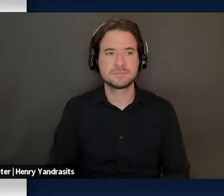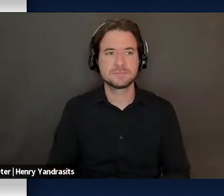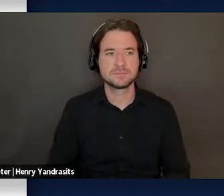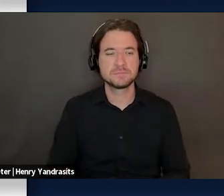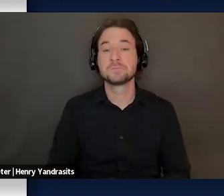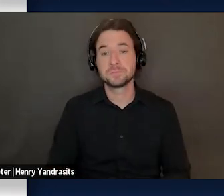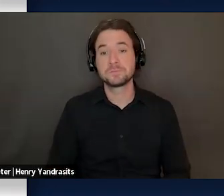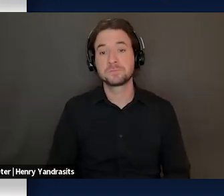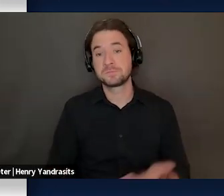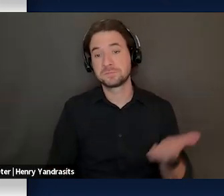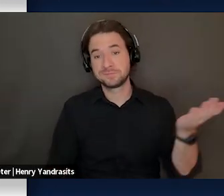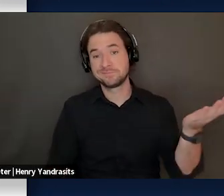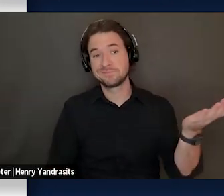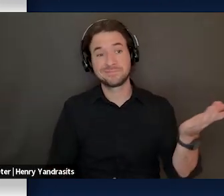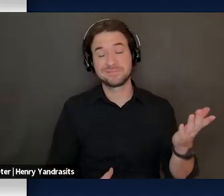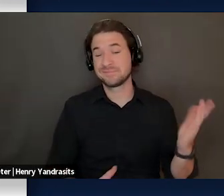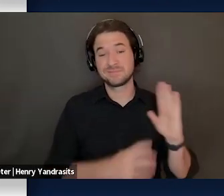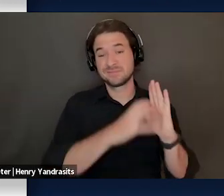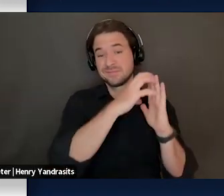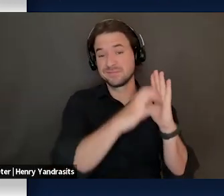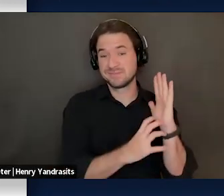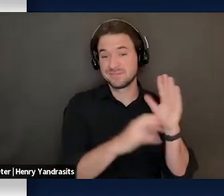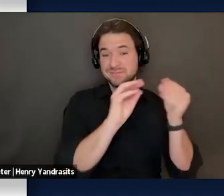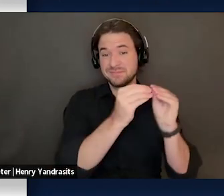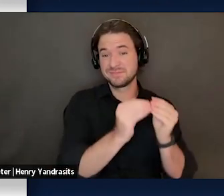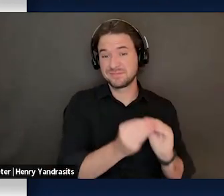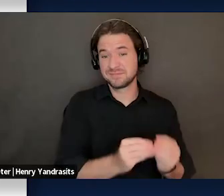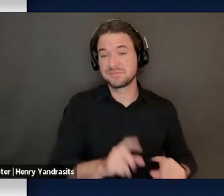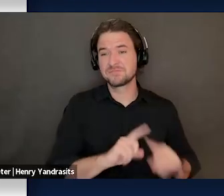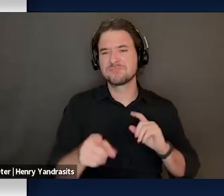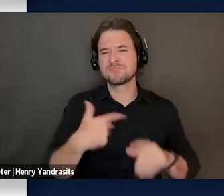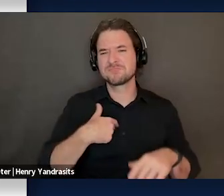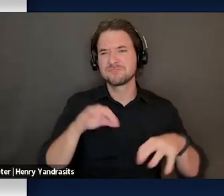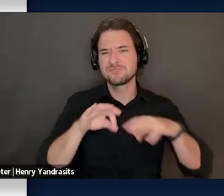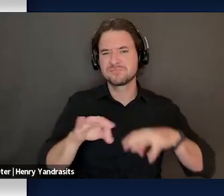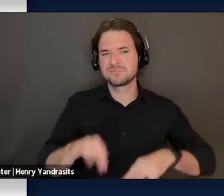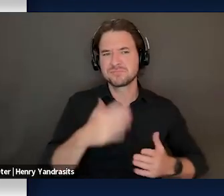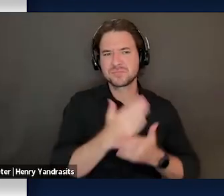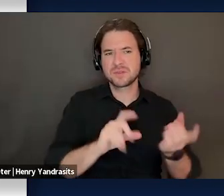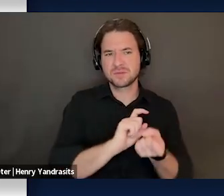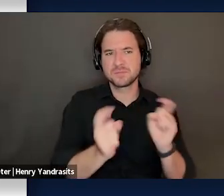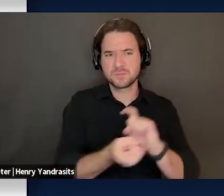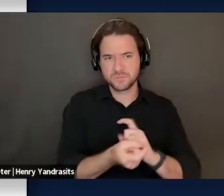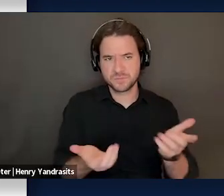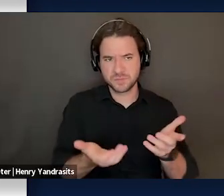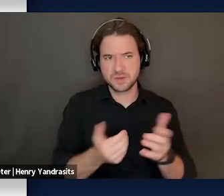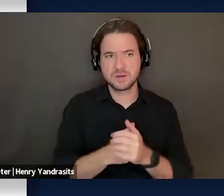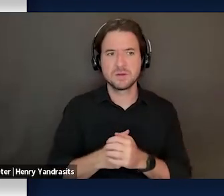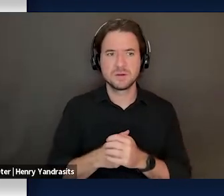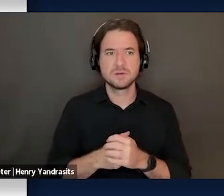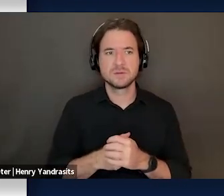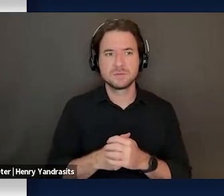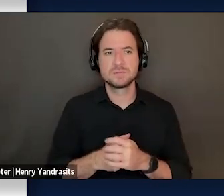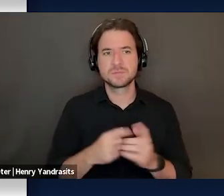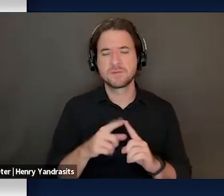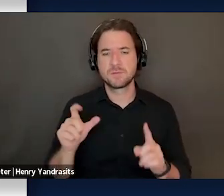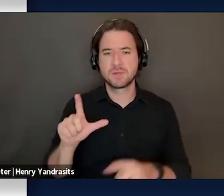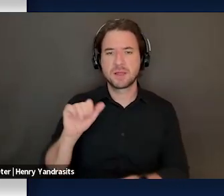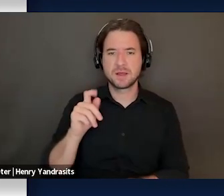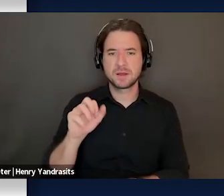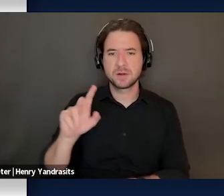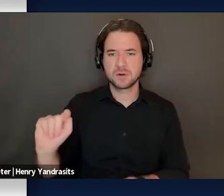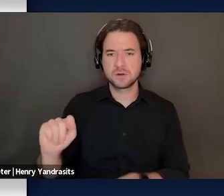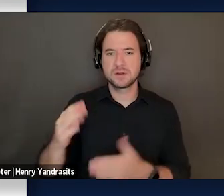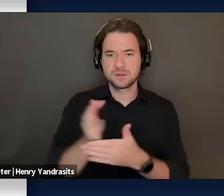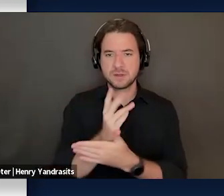So, um, this is a… there's a lot in this slide, but I'm just gonna kind of give you a sense of some of the changes here, uh, that was basically from a Liker scale. So we have pre-course and post-course.